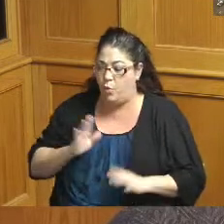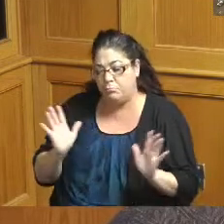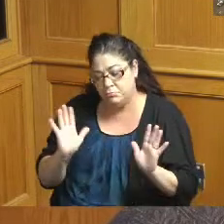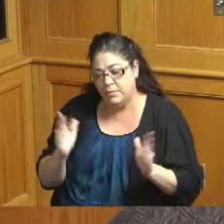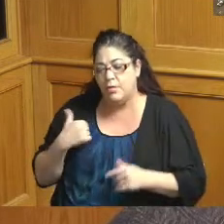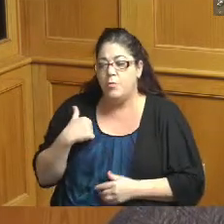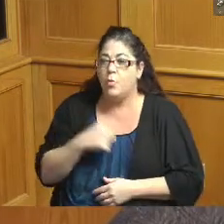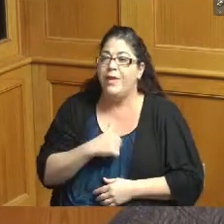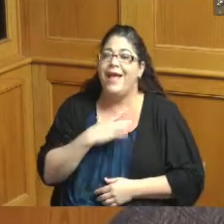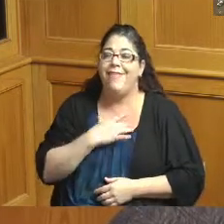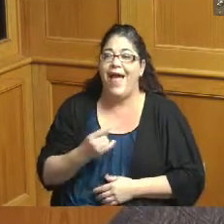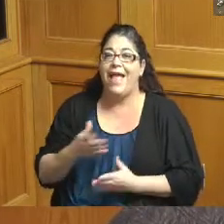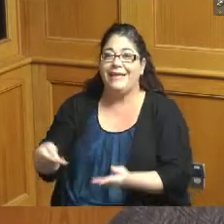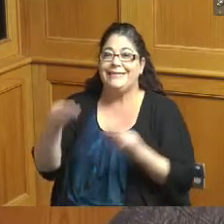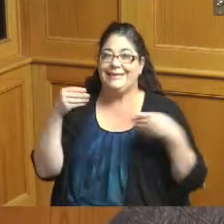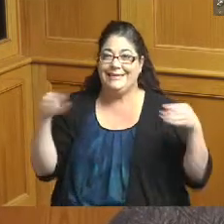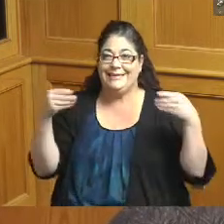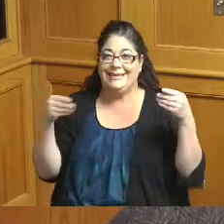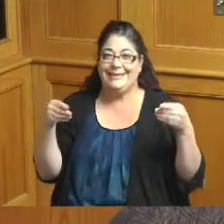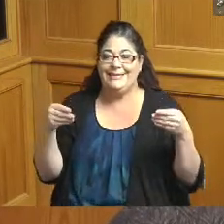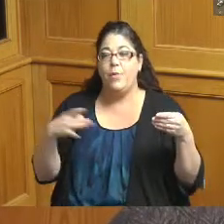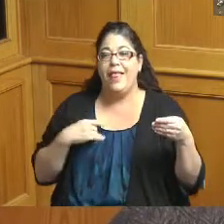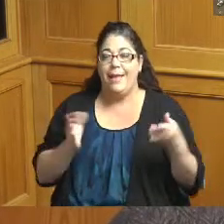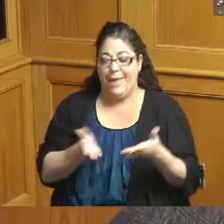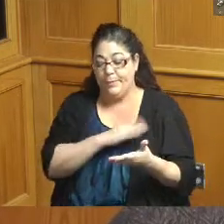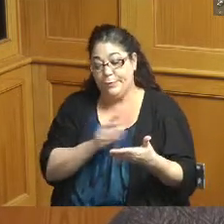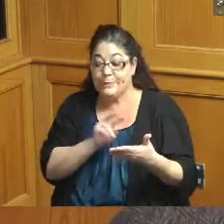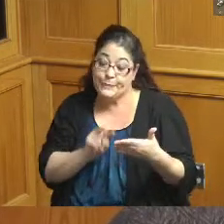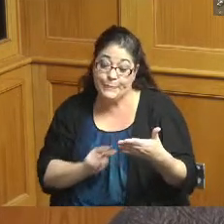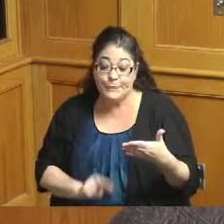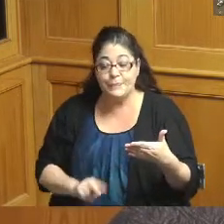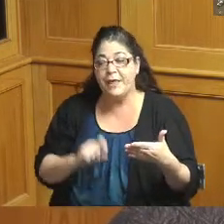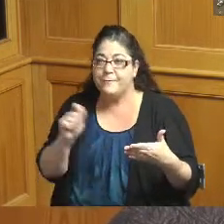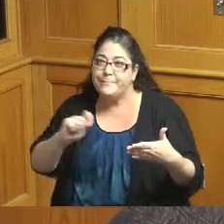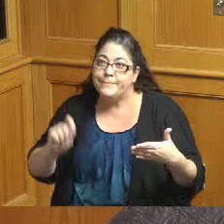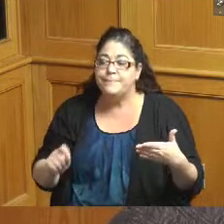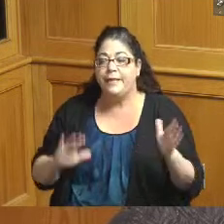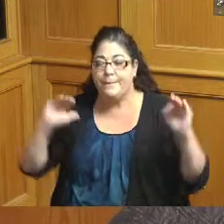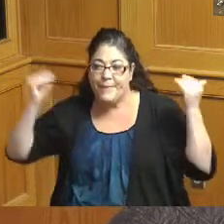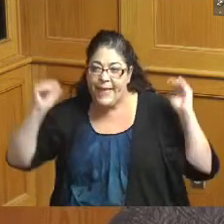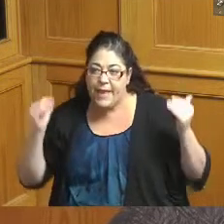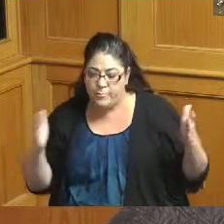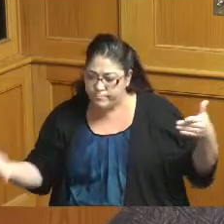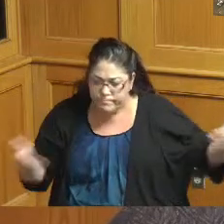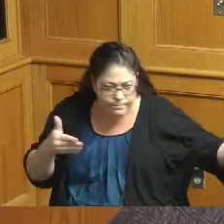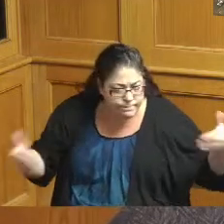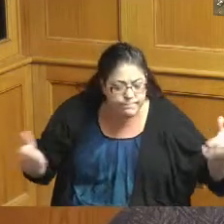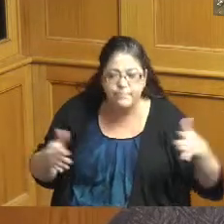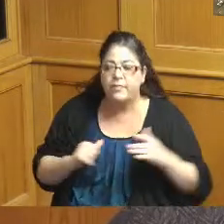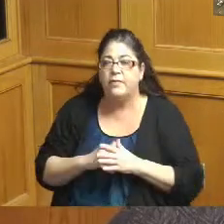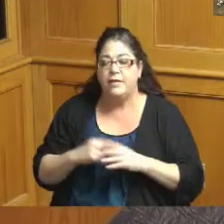we like things in our hands okay we like to be able to read compare look at this Statistics